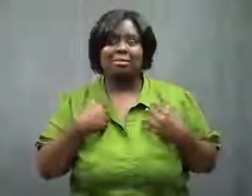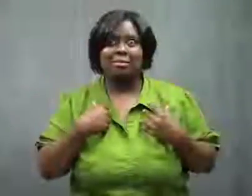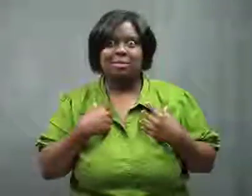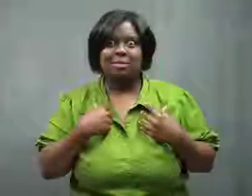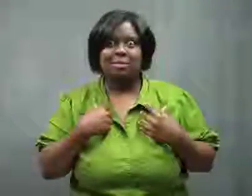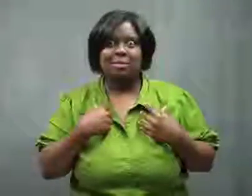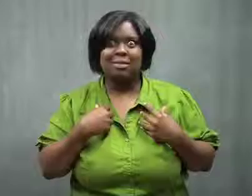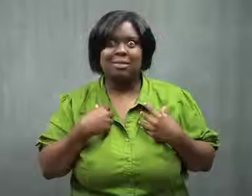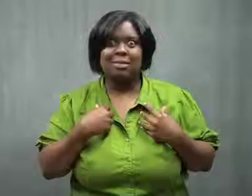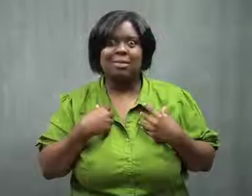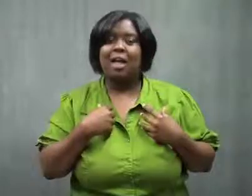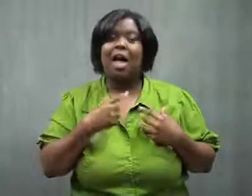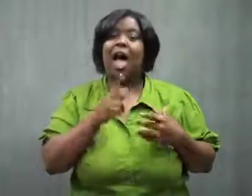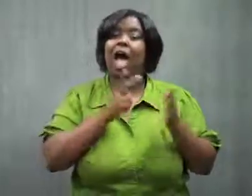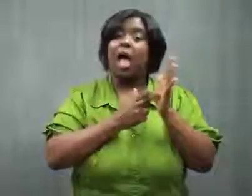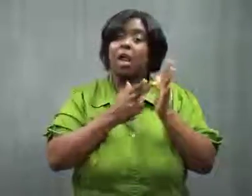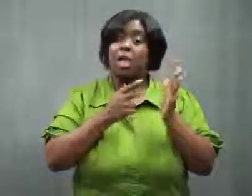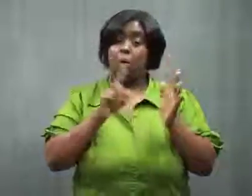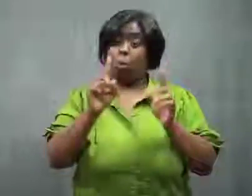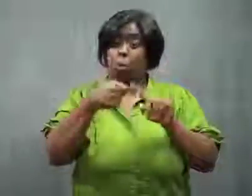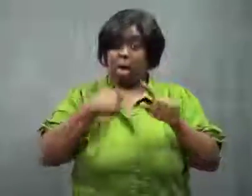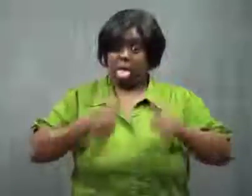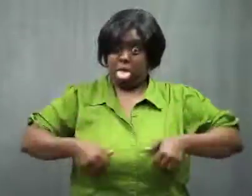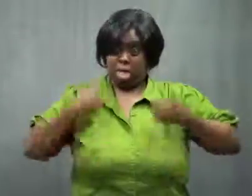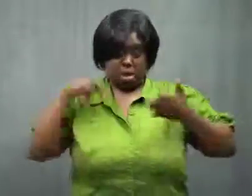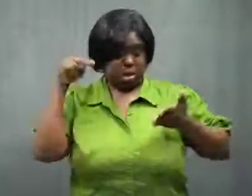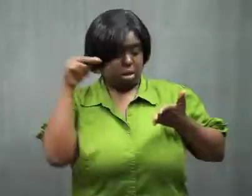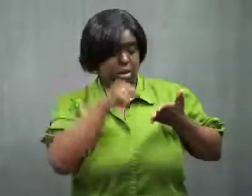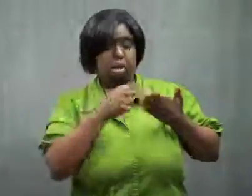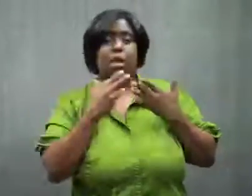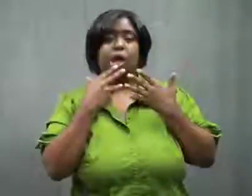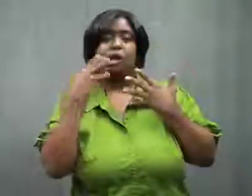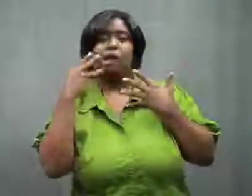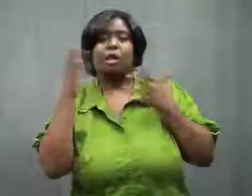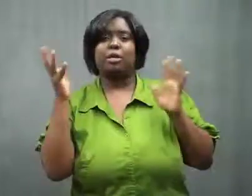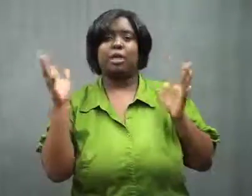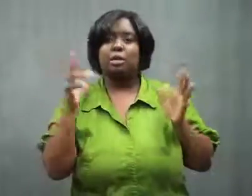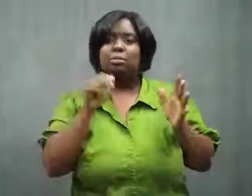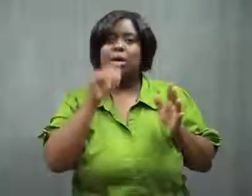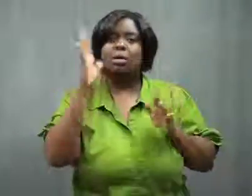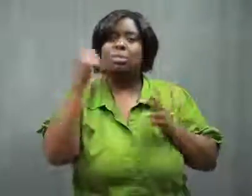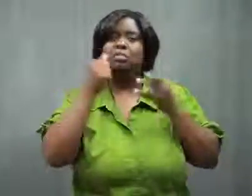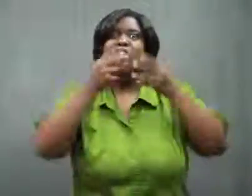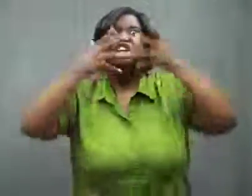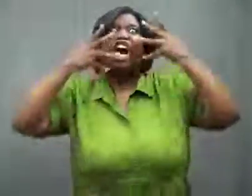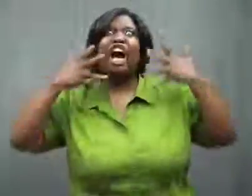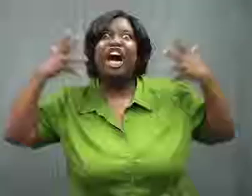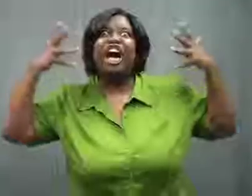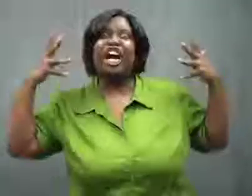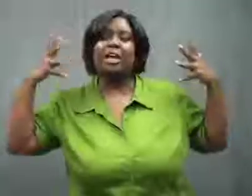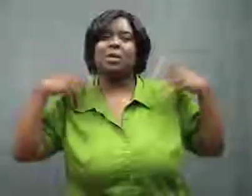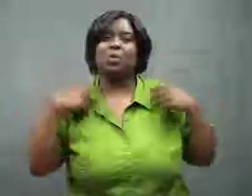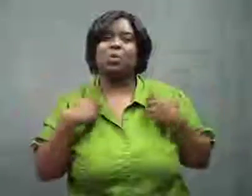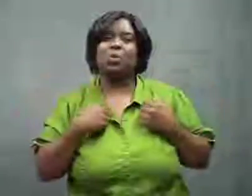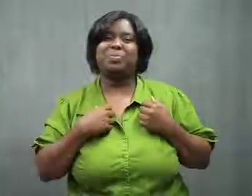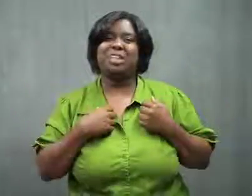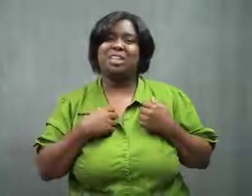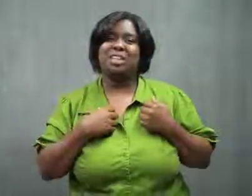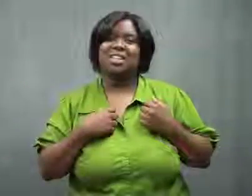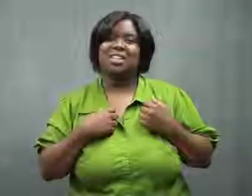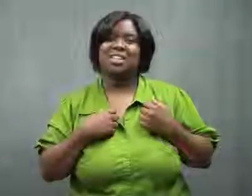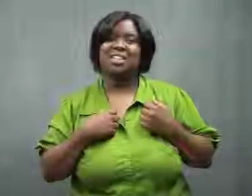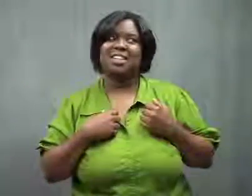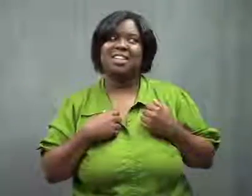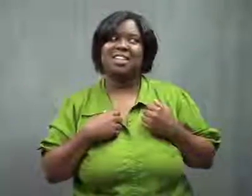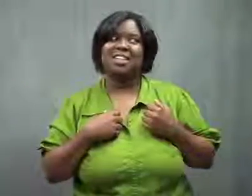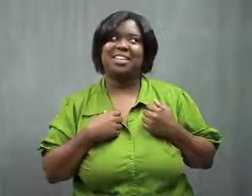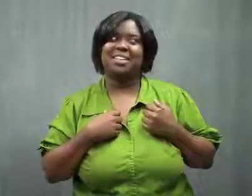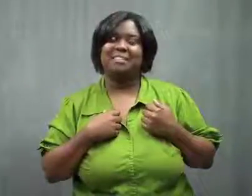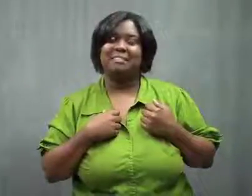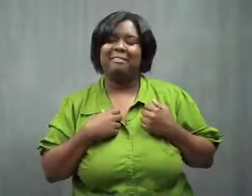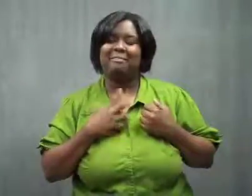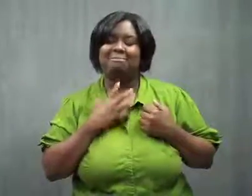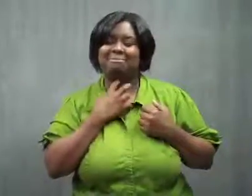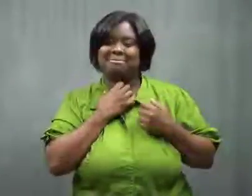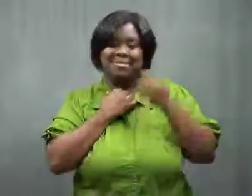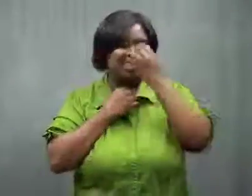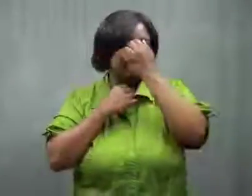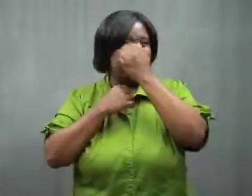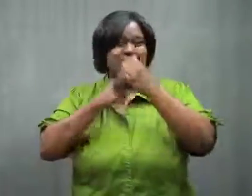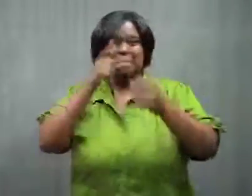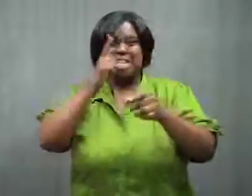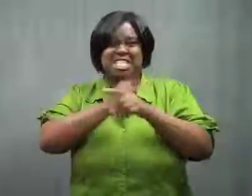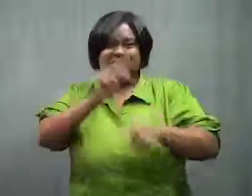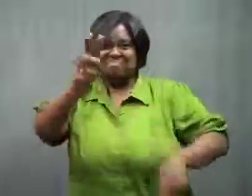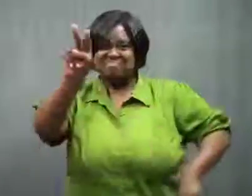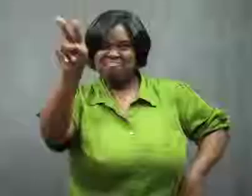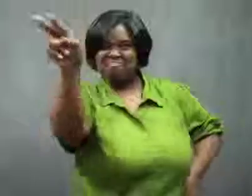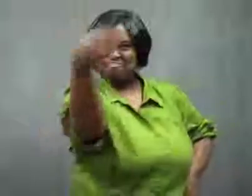I was shocked. When I took the top off, it just looked like the lips were off.